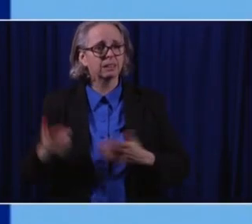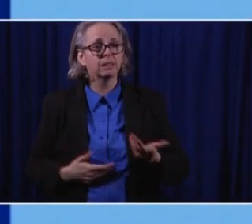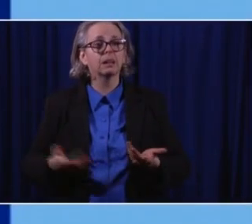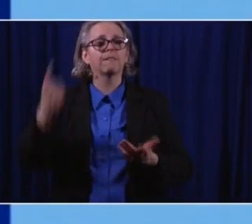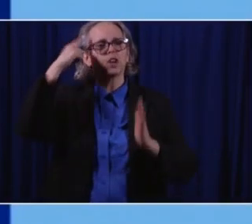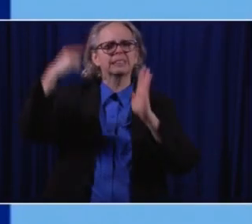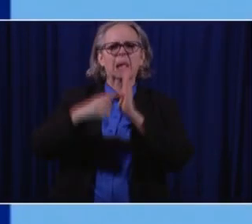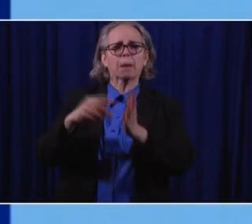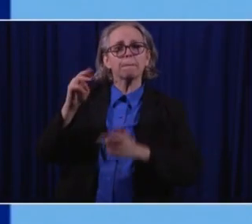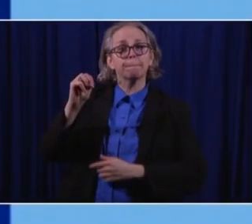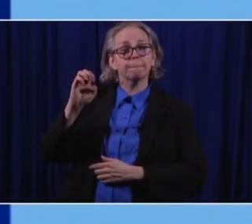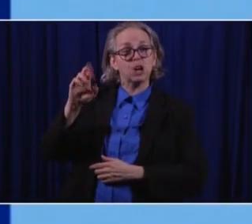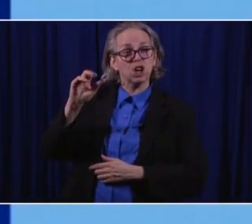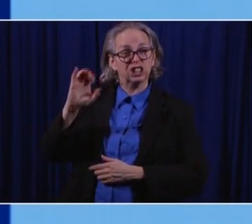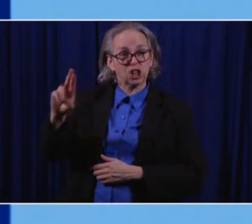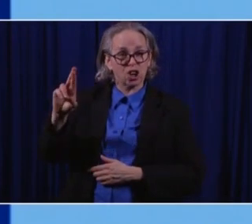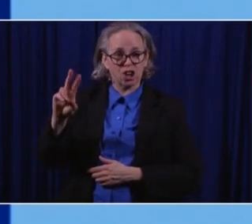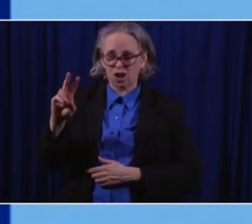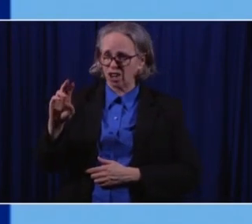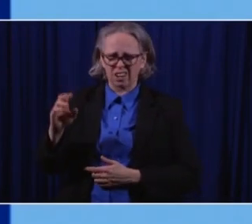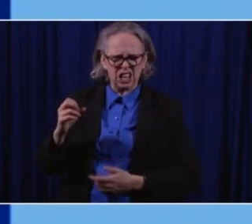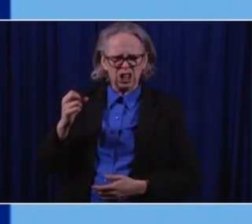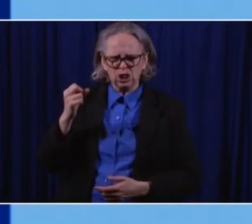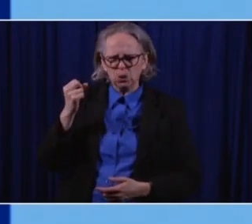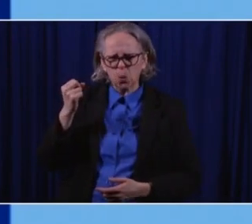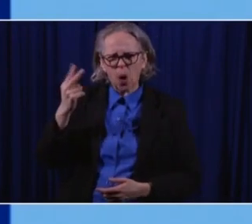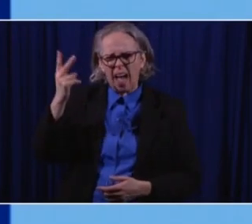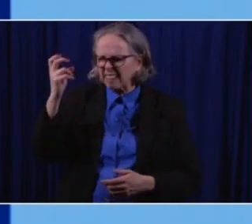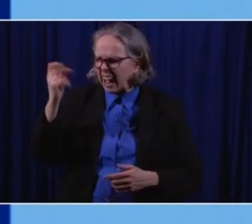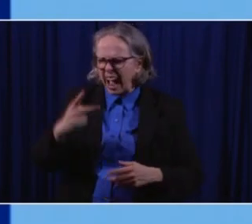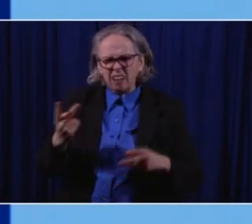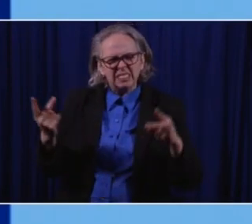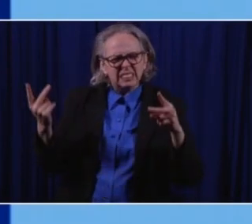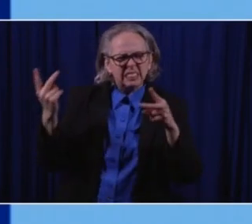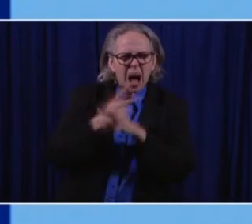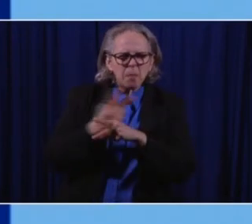Benton County at the lowest is almost twice. Hi engines.